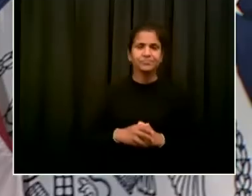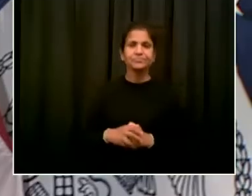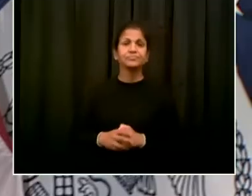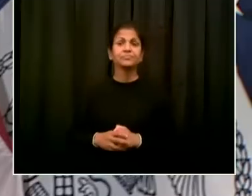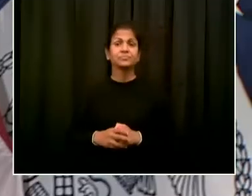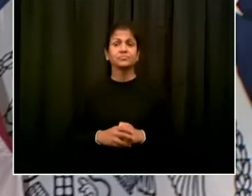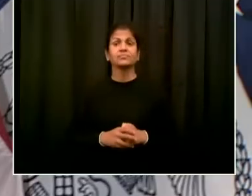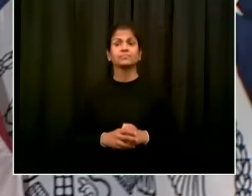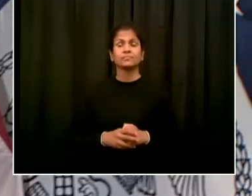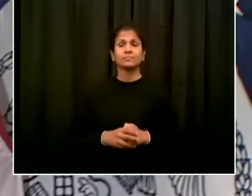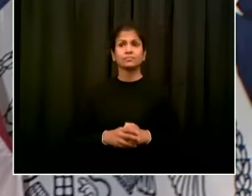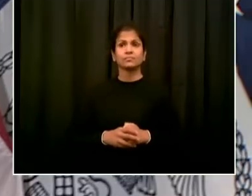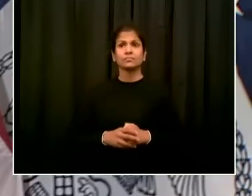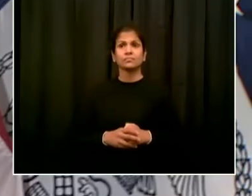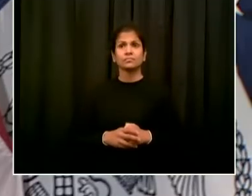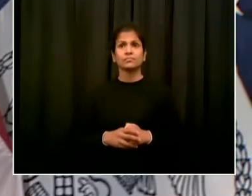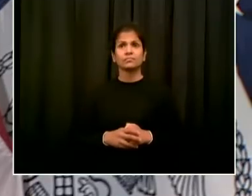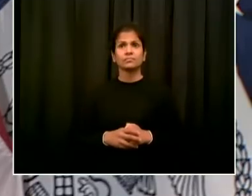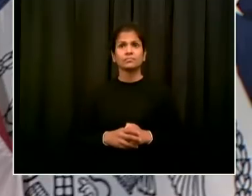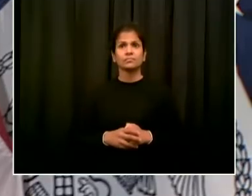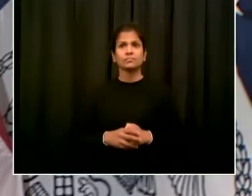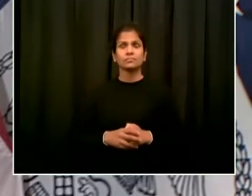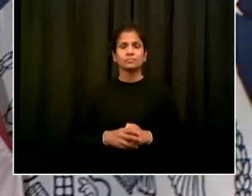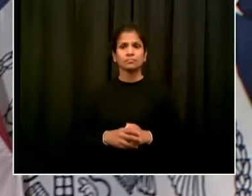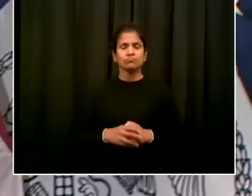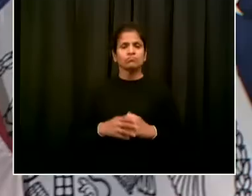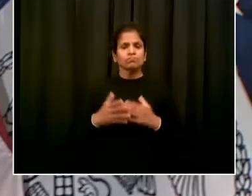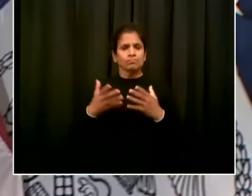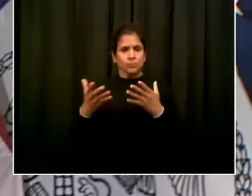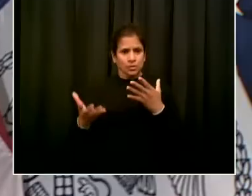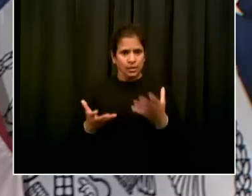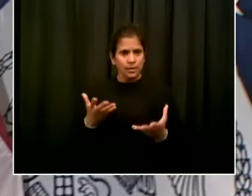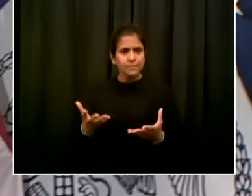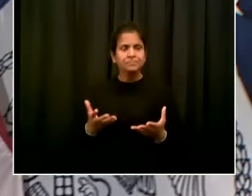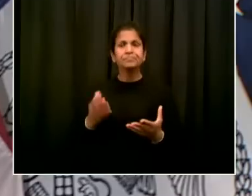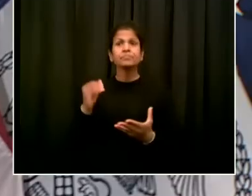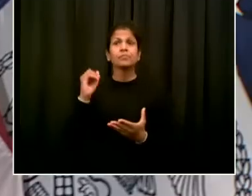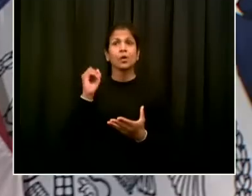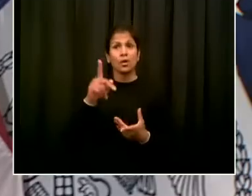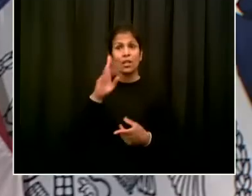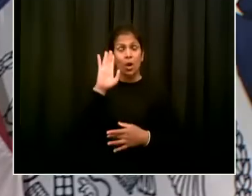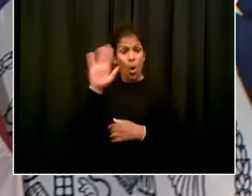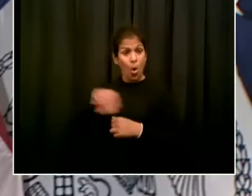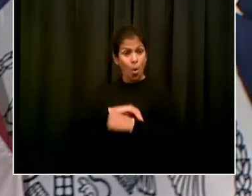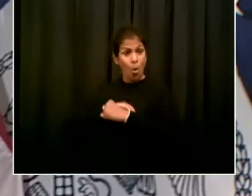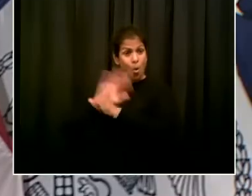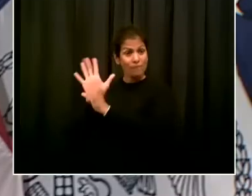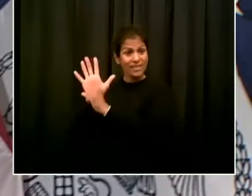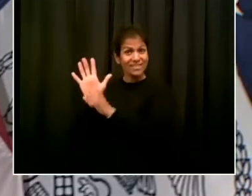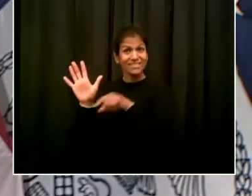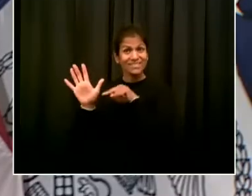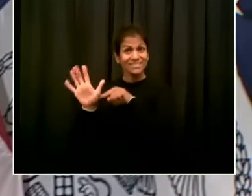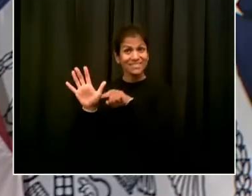YOU WILL HAVE TO EXPLAIN THE NEIL DIAMOND REFERENCE, I WANT TO UNDERSTAND IT.